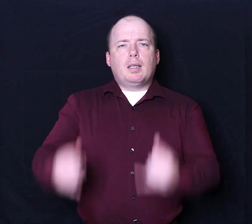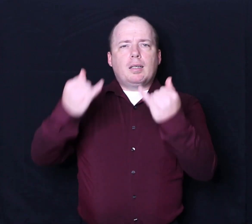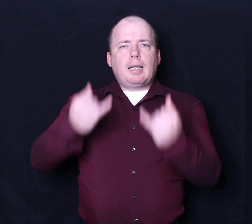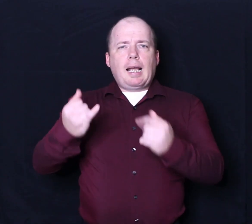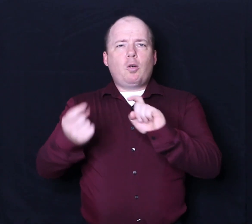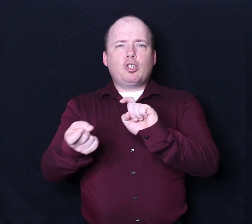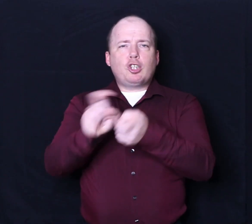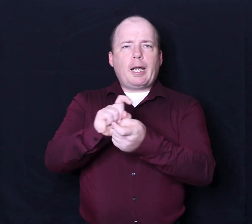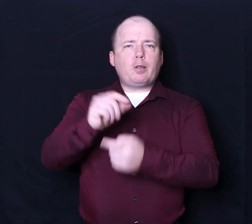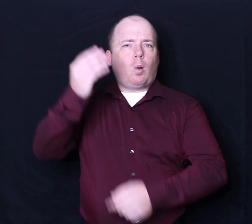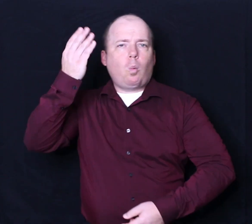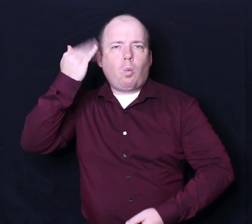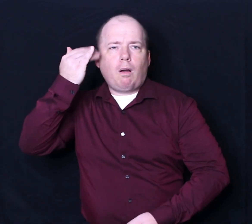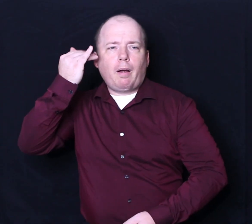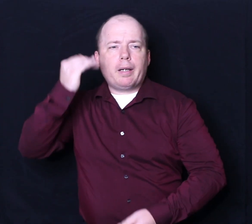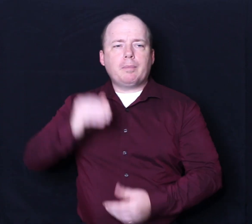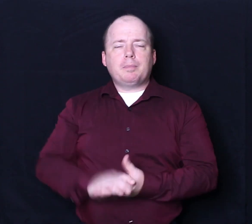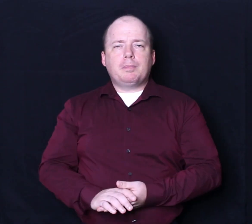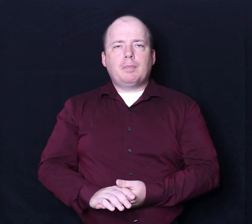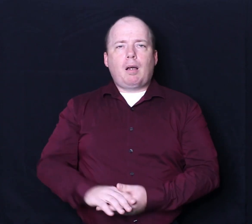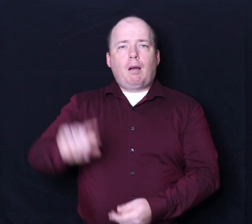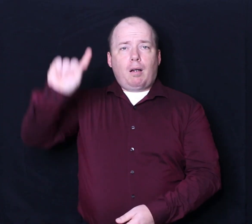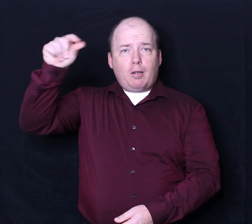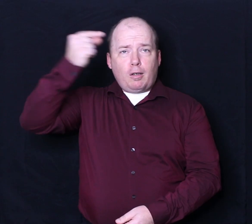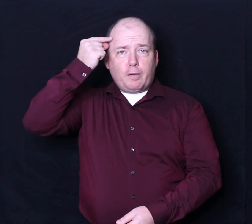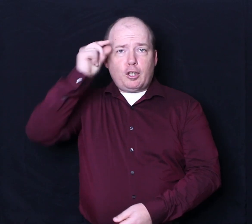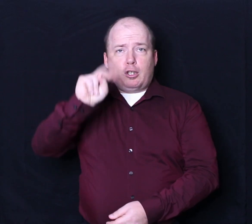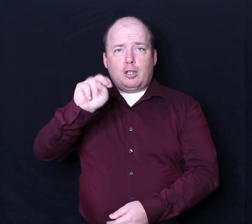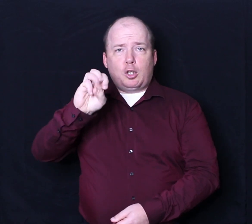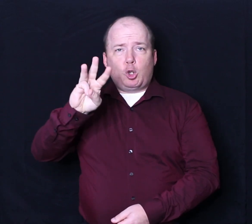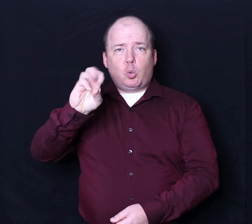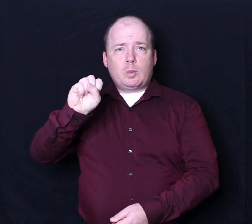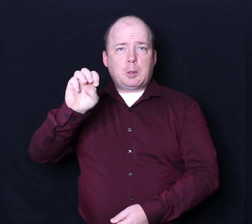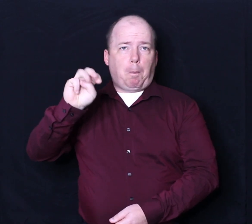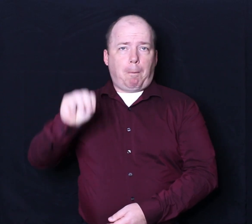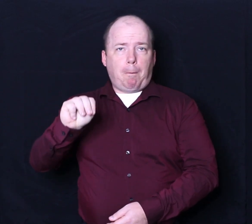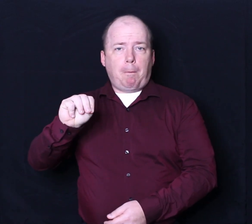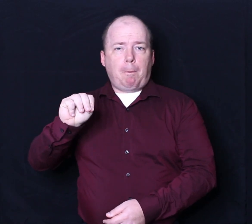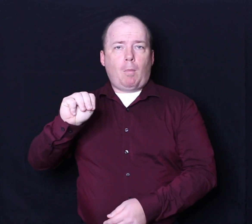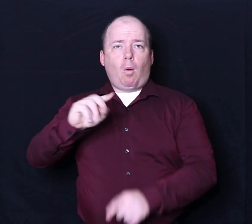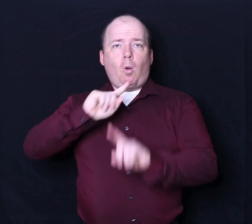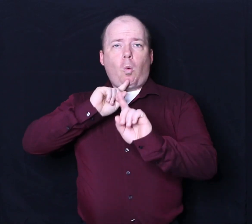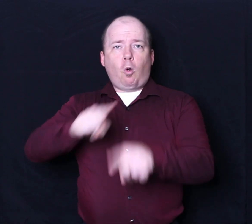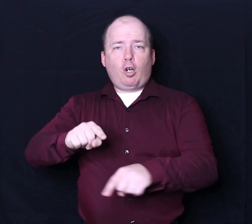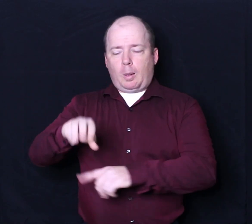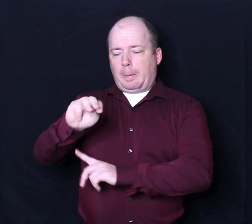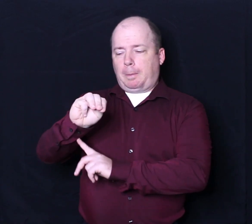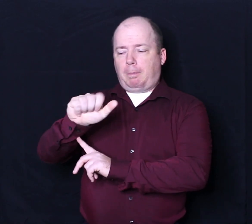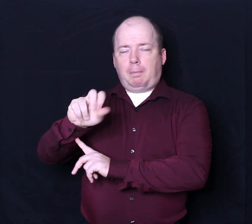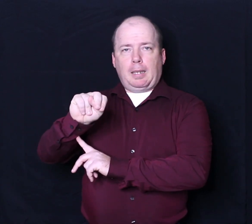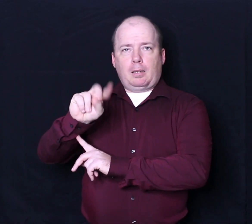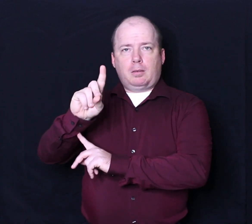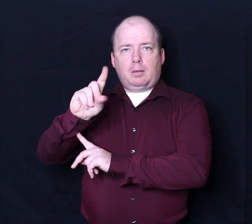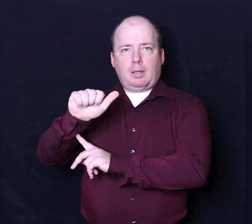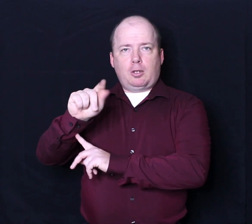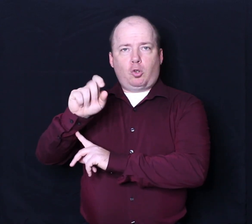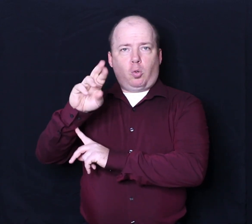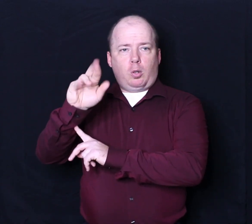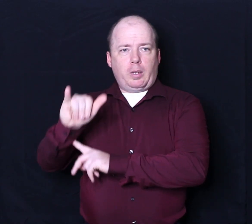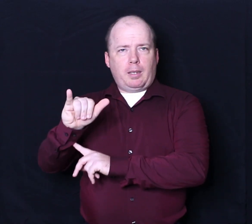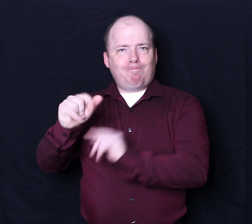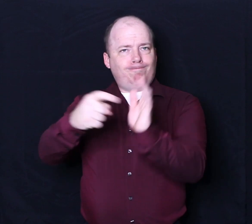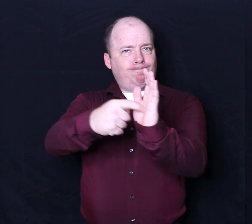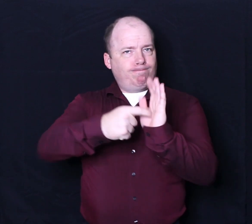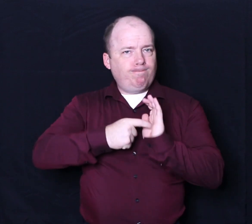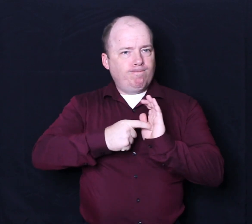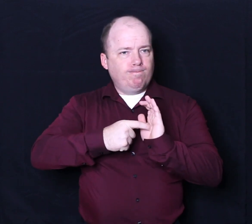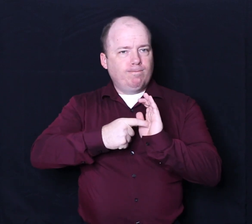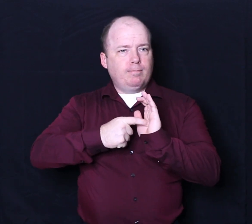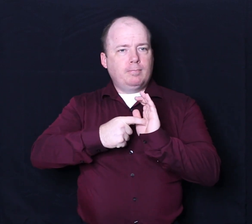However, now Governor Newsome has ordered MANDATORY